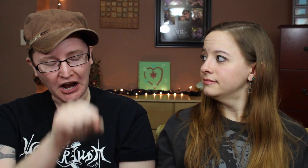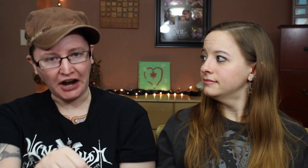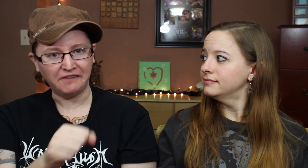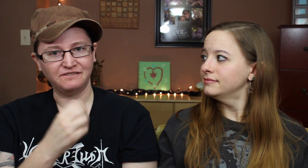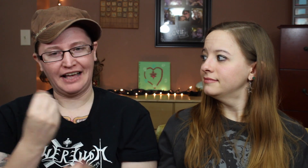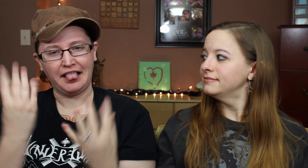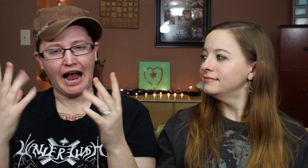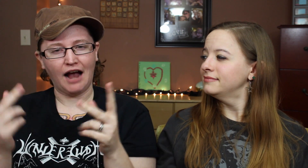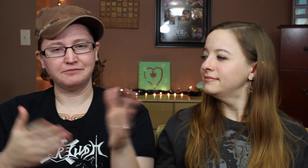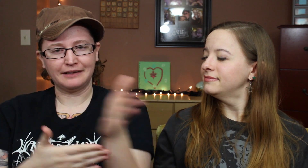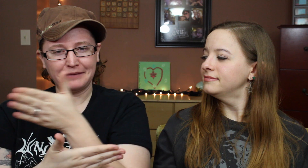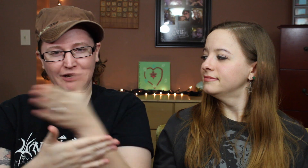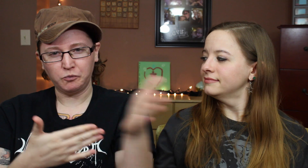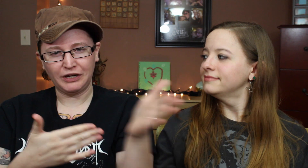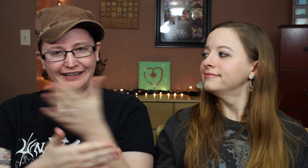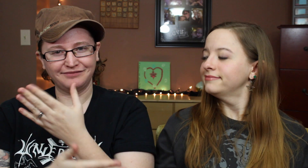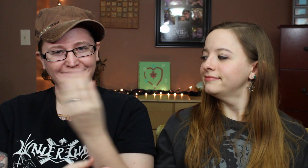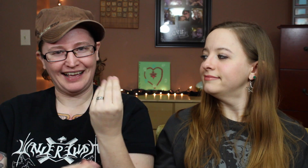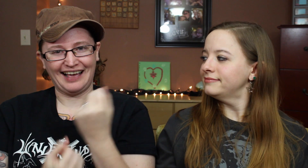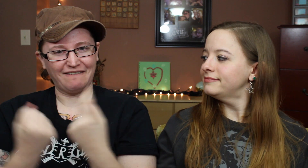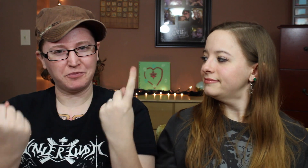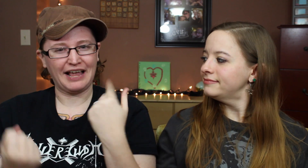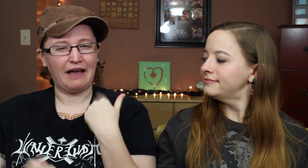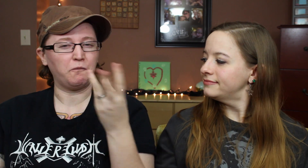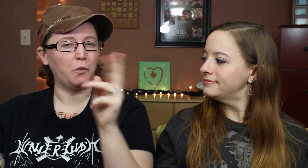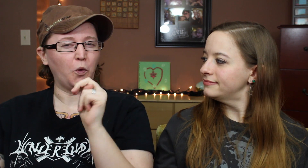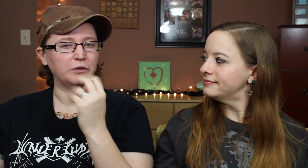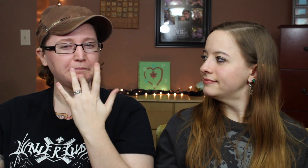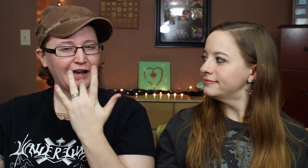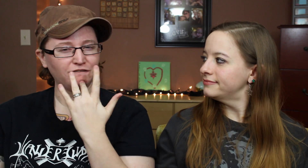Then there are people who like me really love music and there's everyone in-between.